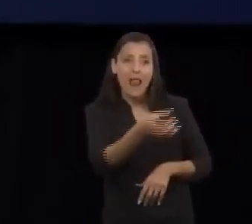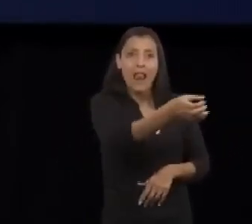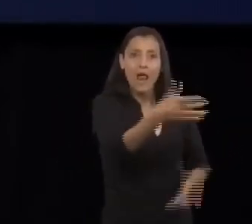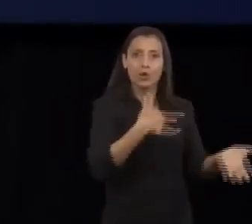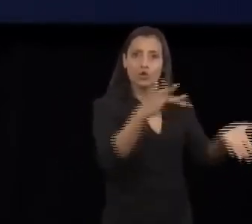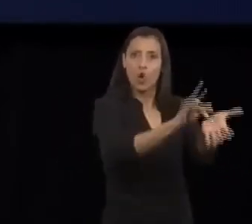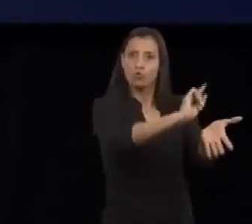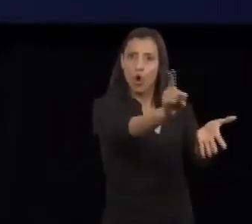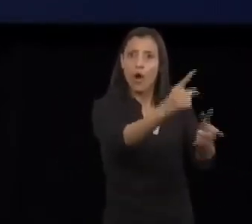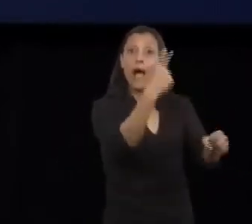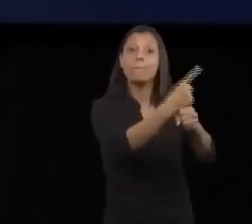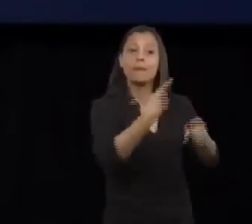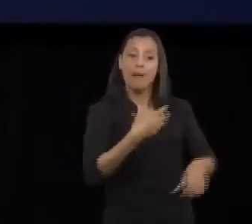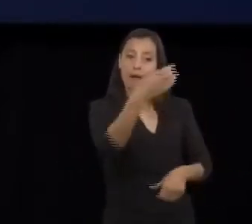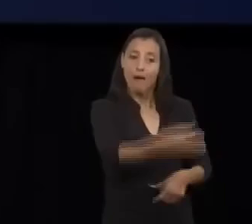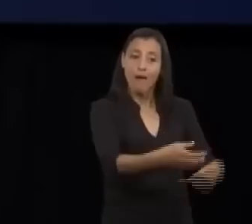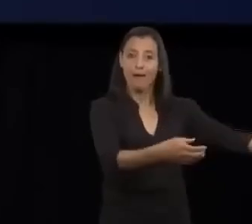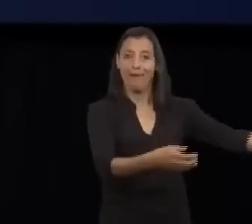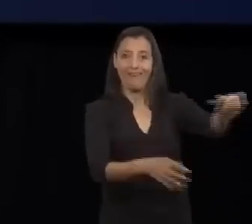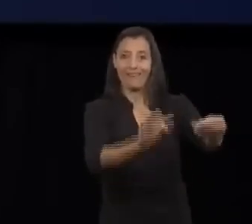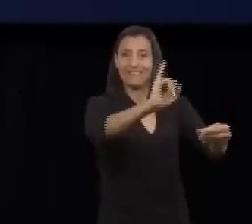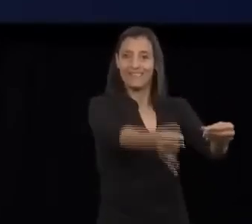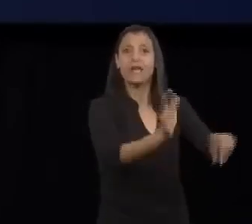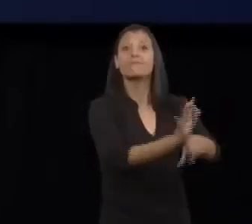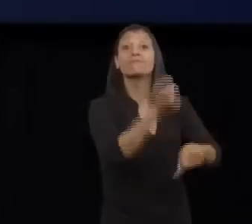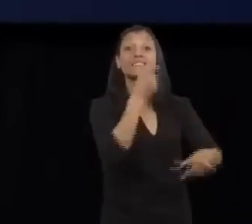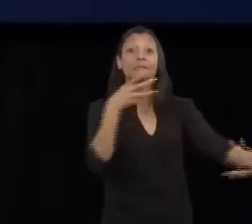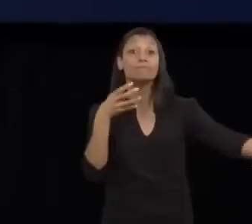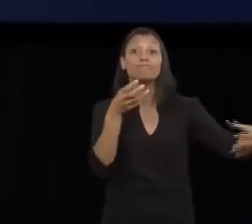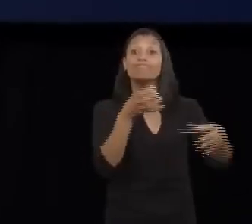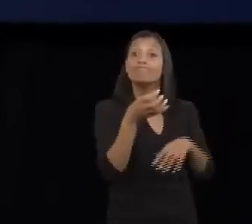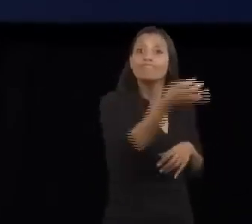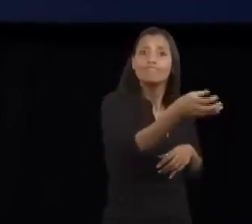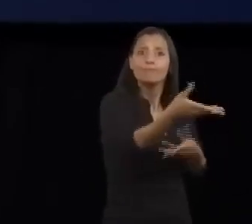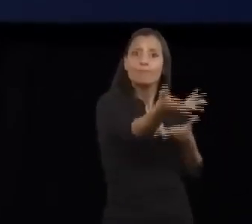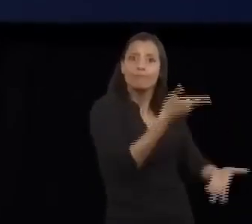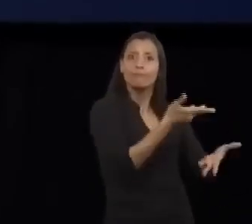Basically, it is because when you made those transactions,